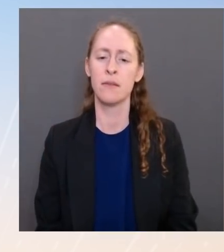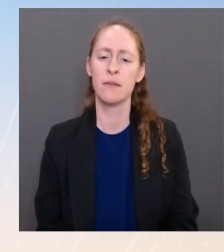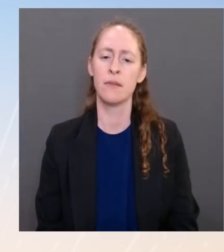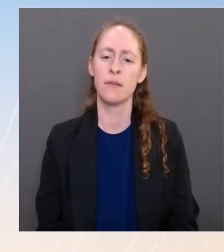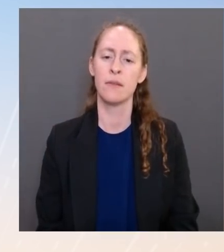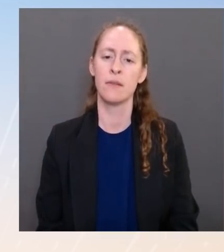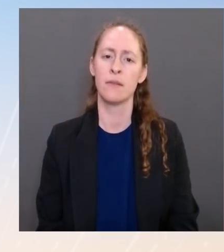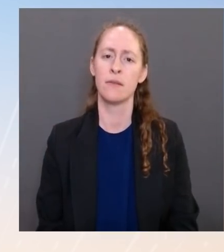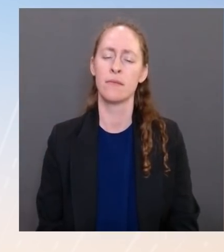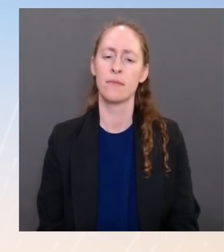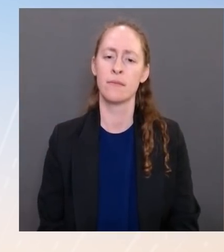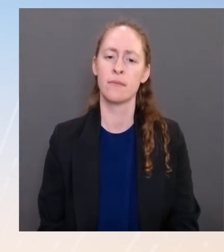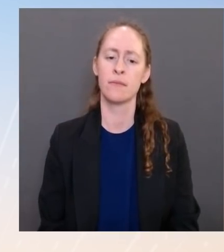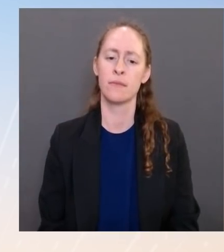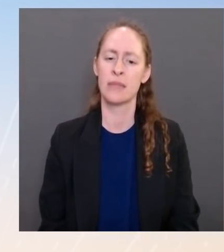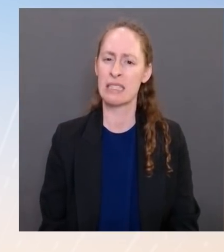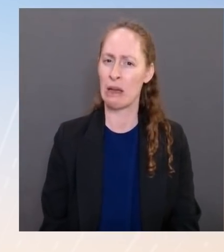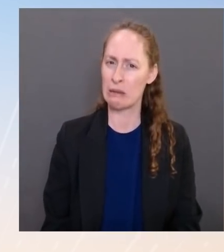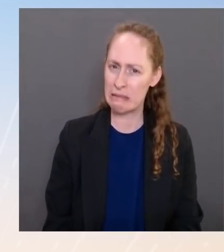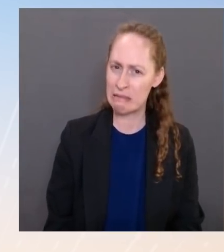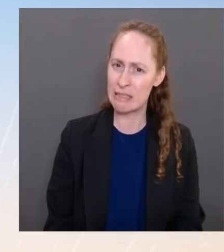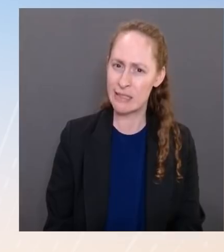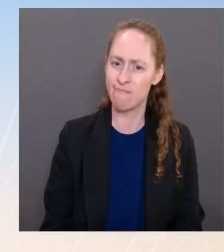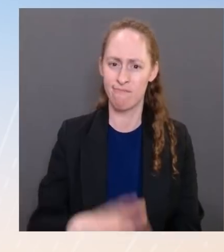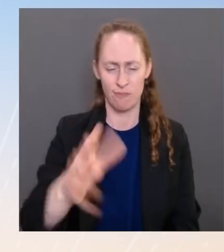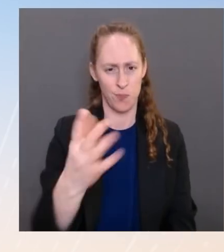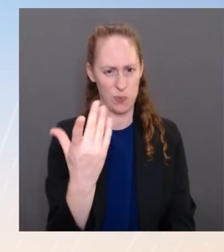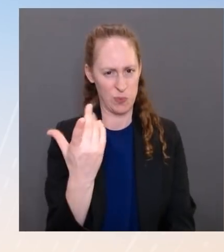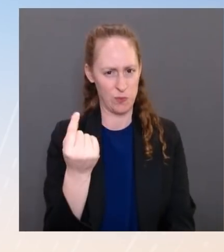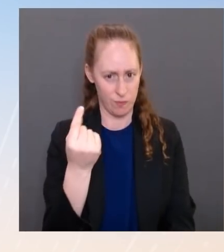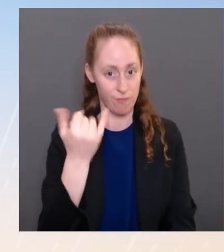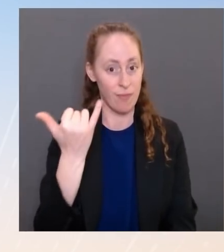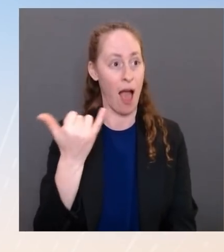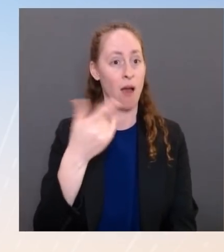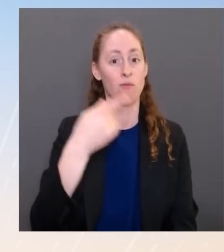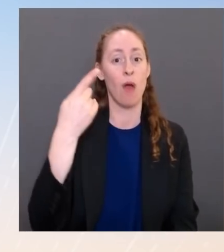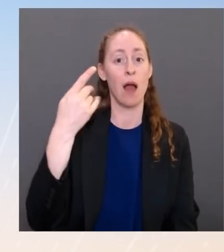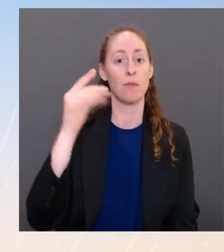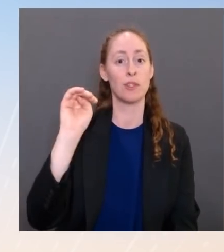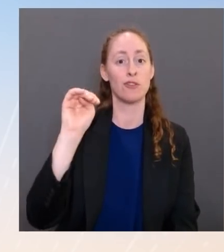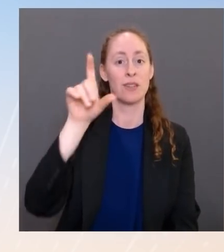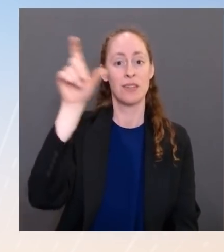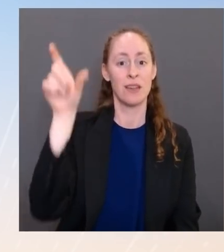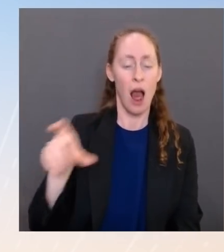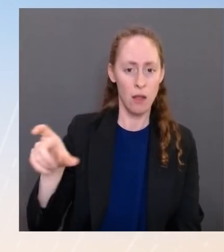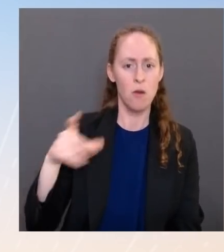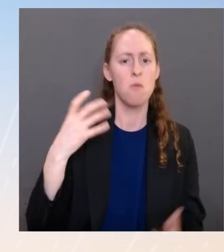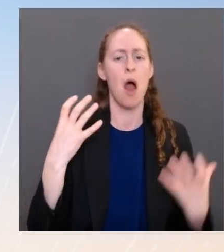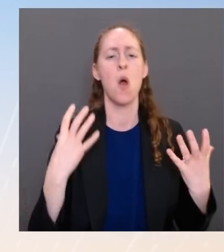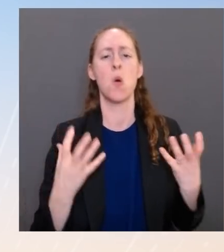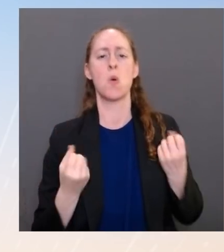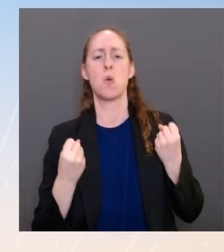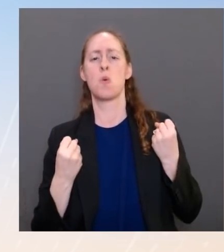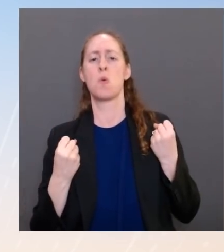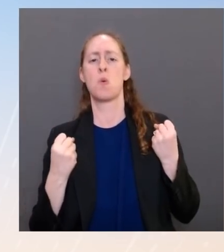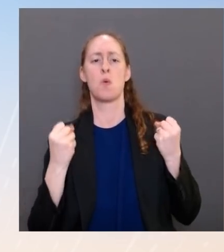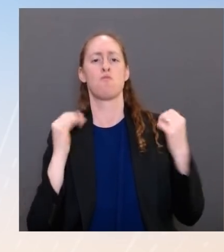that there be a temporary ceasefire for talks? Ms. Psaki: Well, I think, to be clear, we've long supported ceasefires. It requires both the parties,